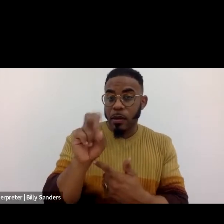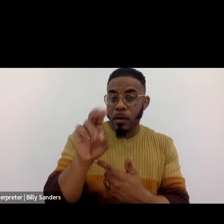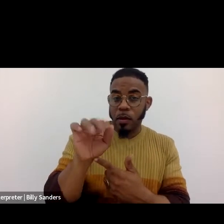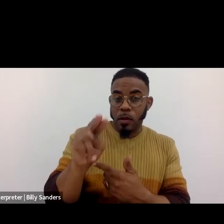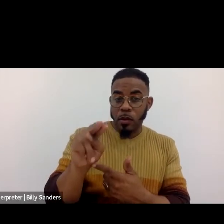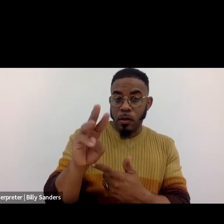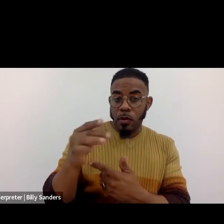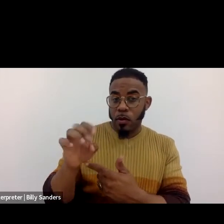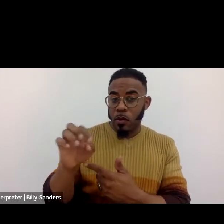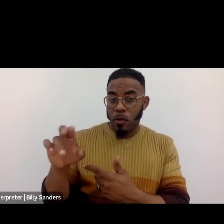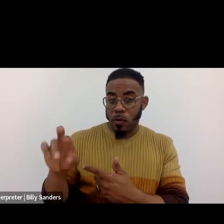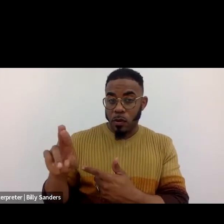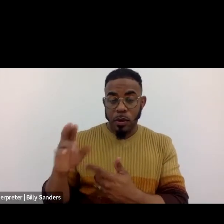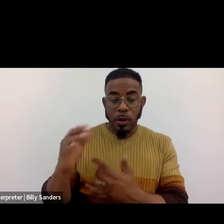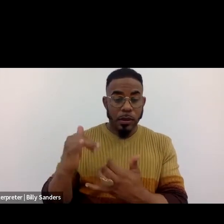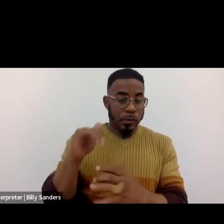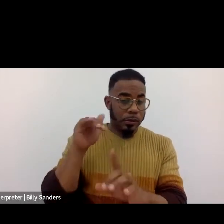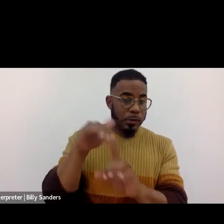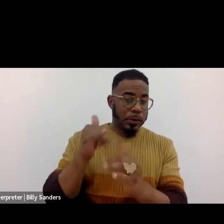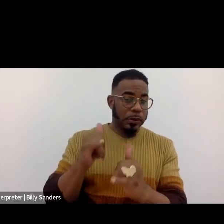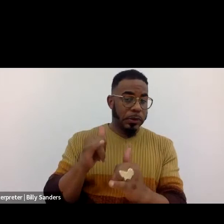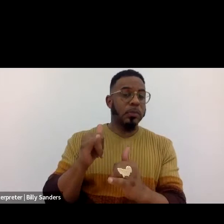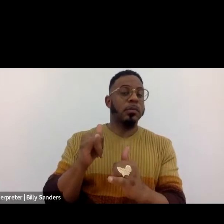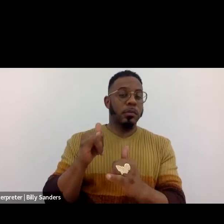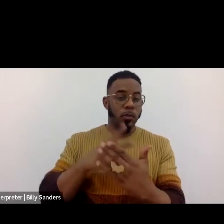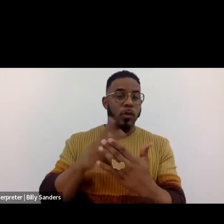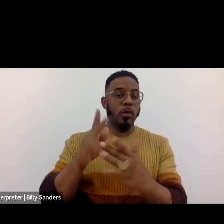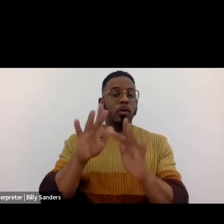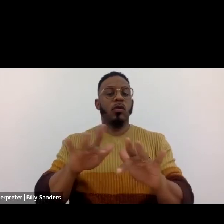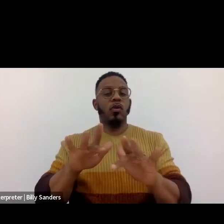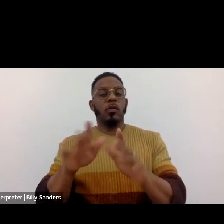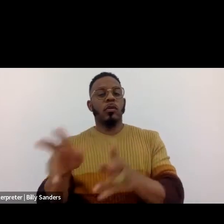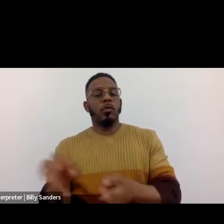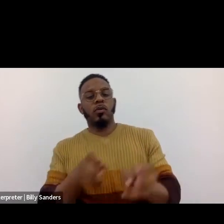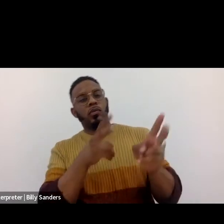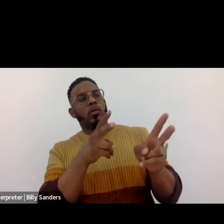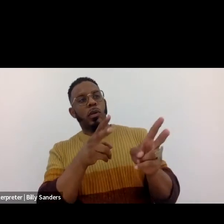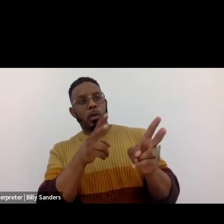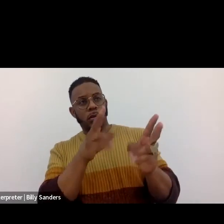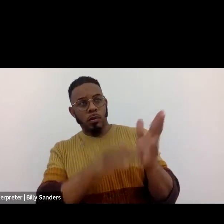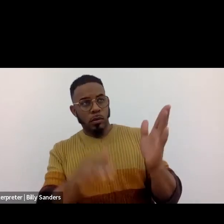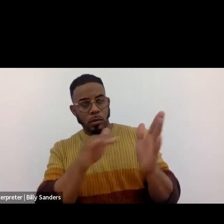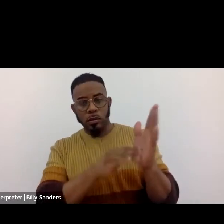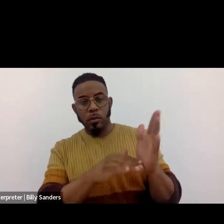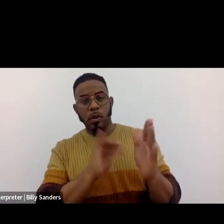As a reminder, today's program is being recorded and you can watch the replay on SAG-AFTRA's YouTube channel